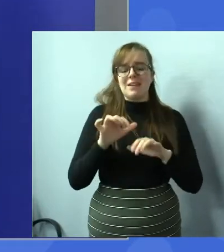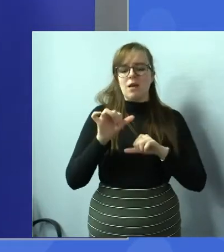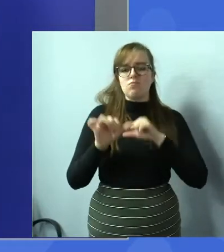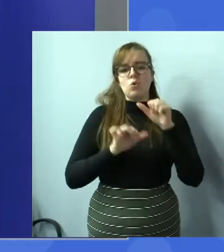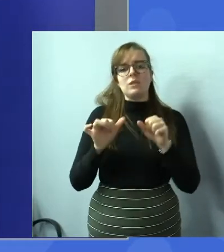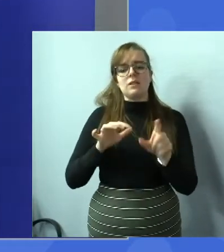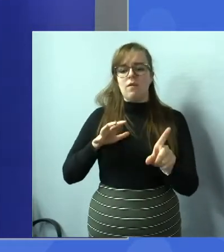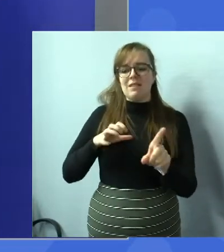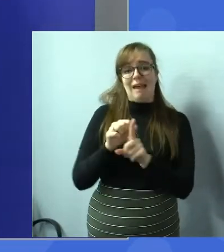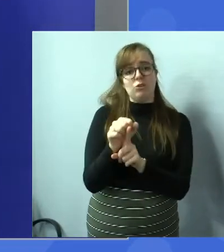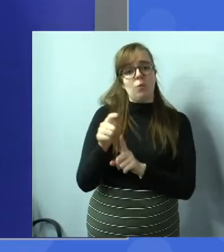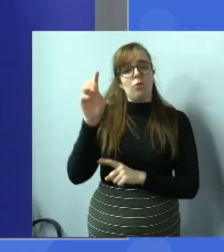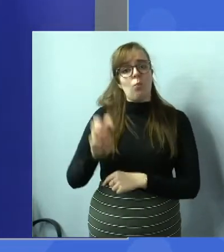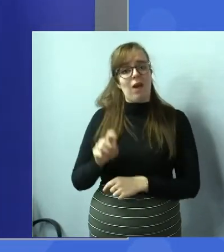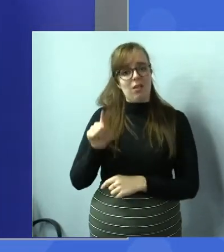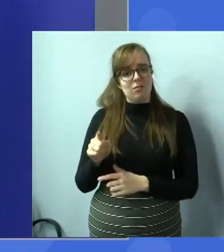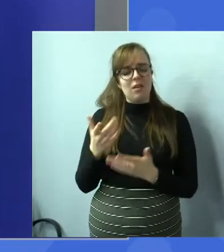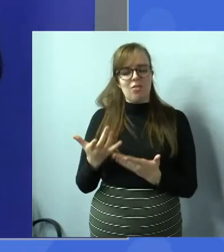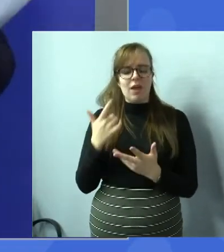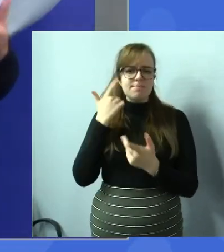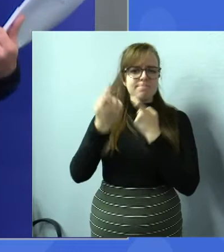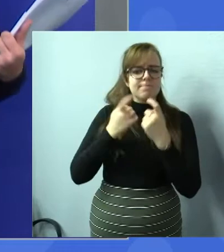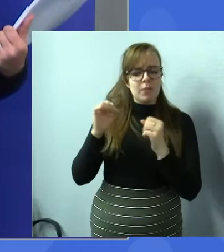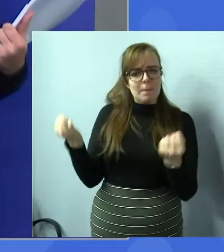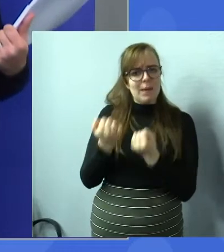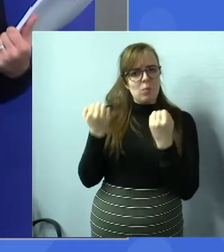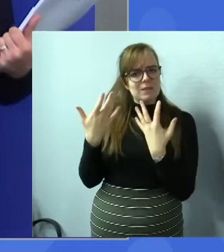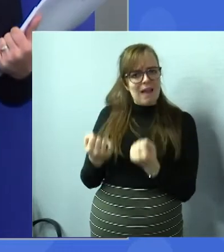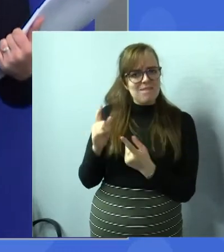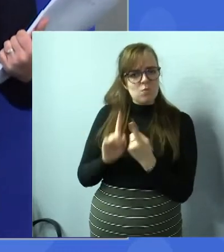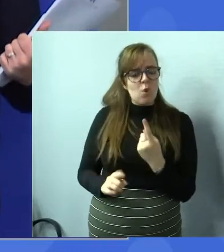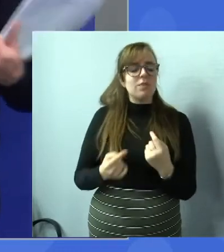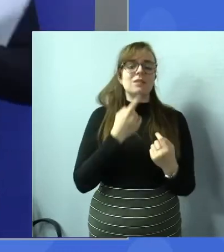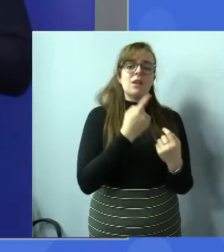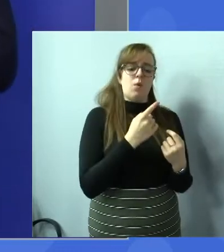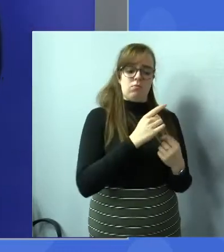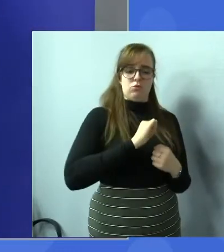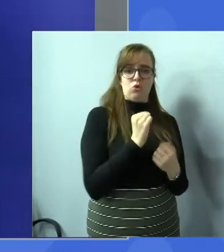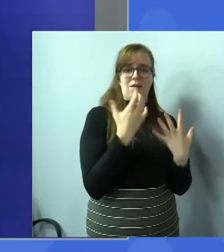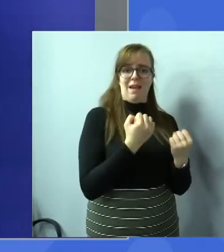just know they're looking at the perils that they have and saying well Scotland has powers about justice why can't we have powers were for